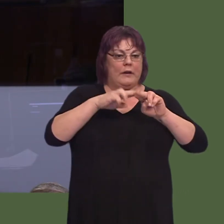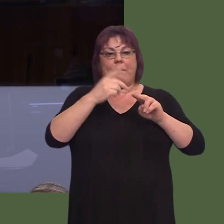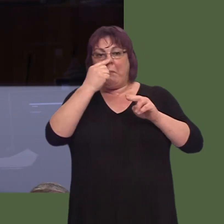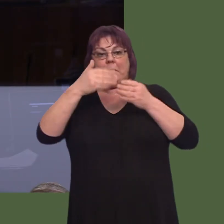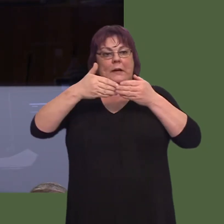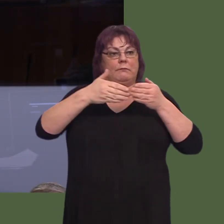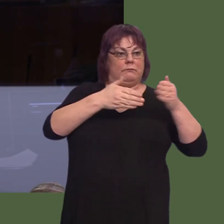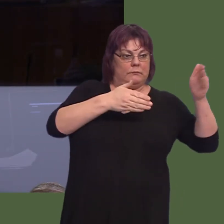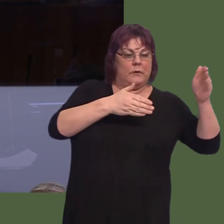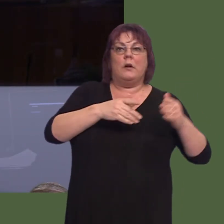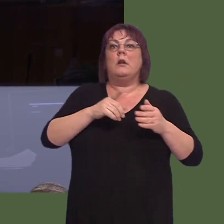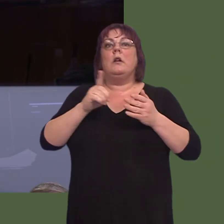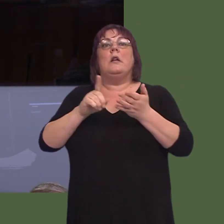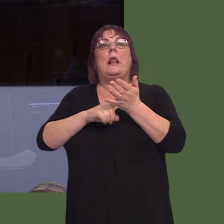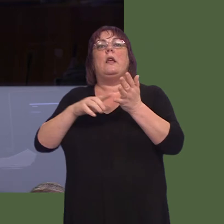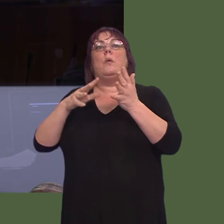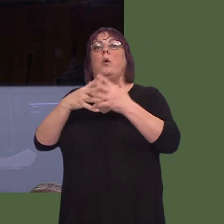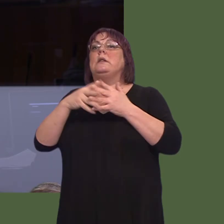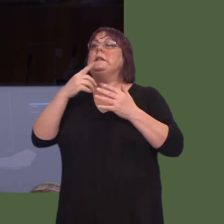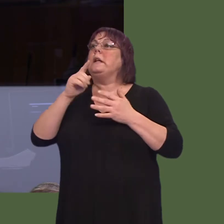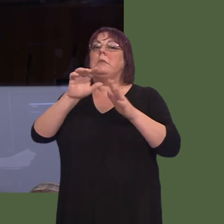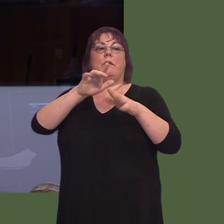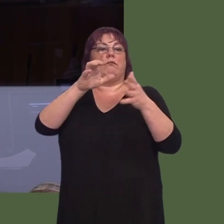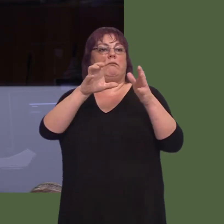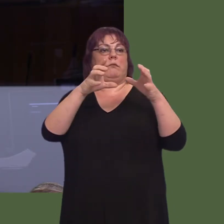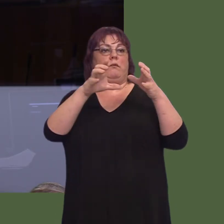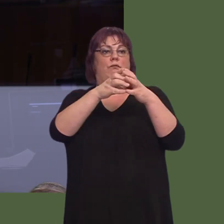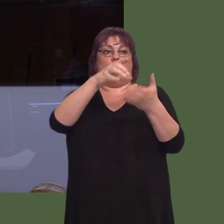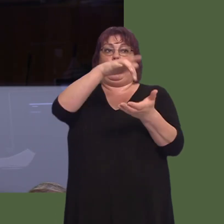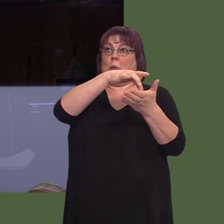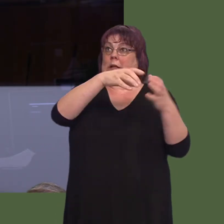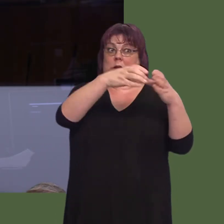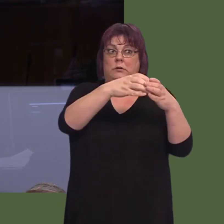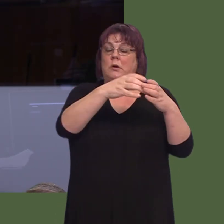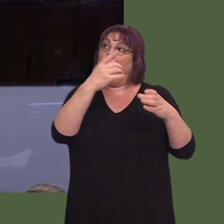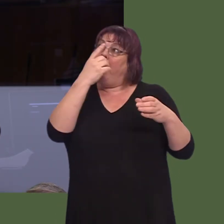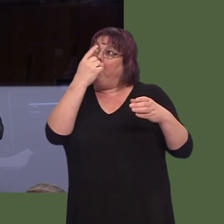In terms of the unit that Lee Waters mentioned, would you look at potentially siting that